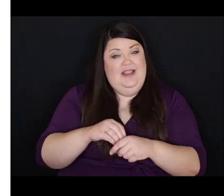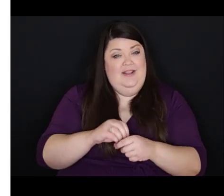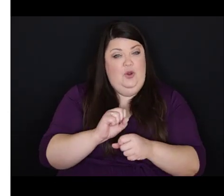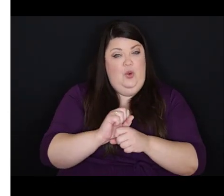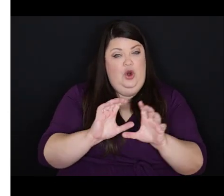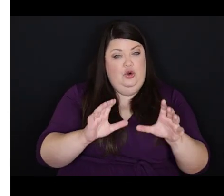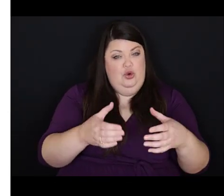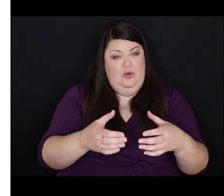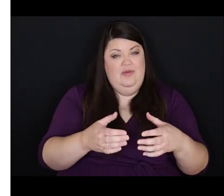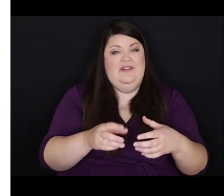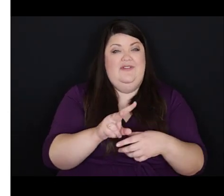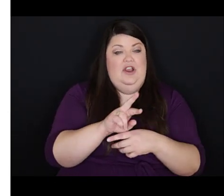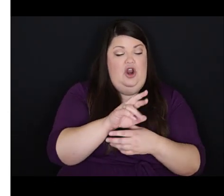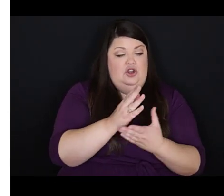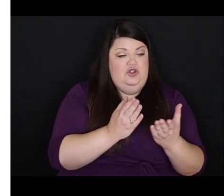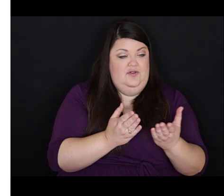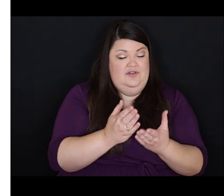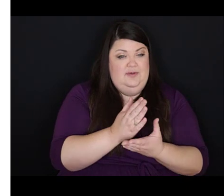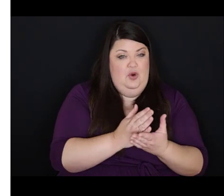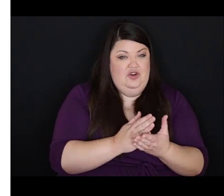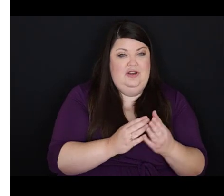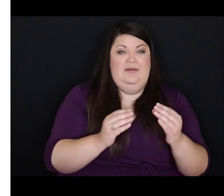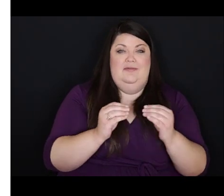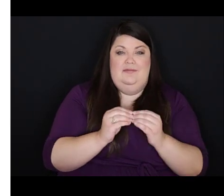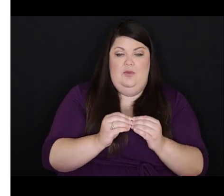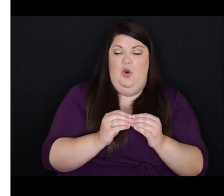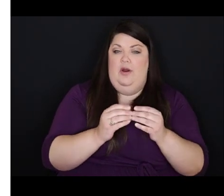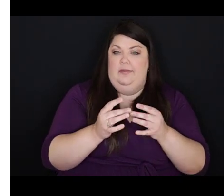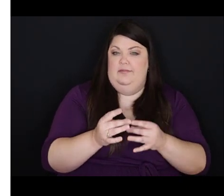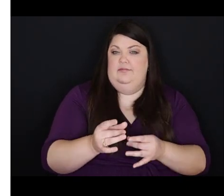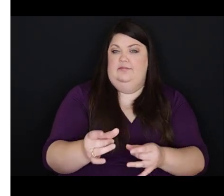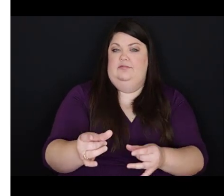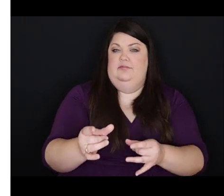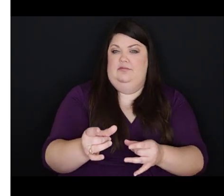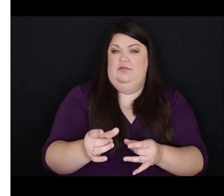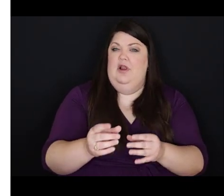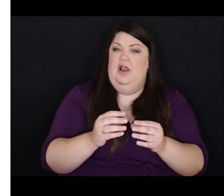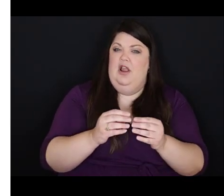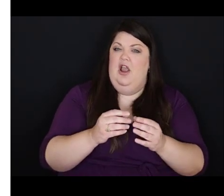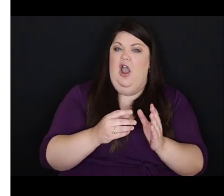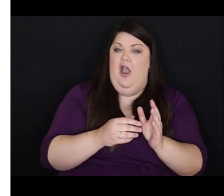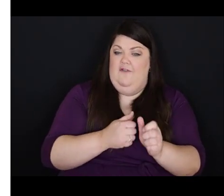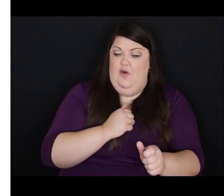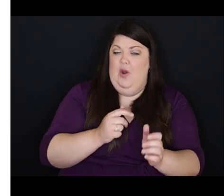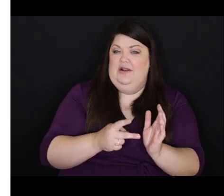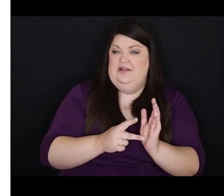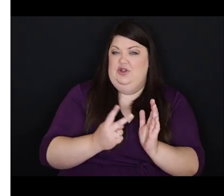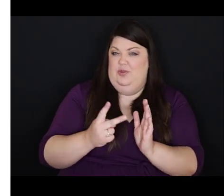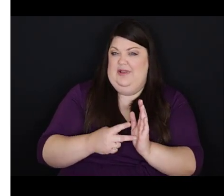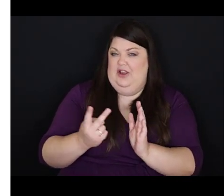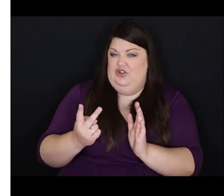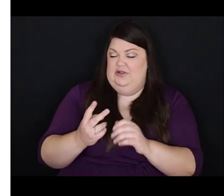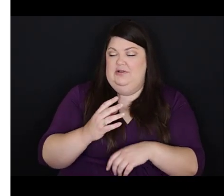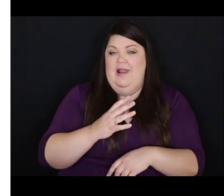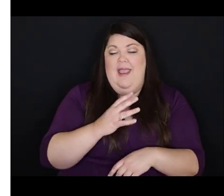VR Services portion is much more streamlined, avoids duplication, and the Descriptions and